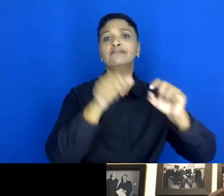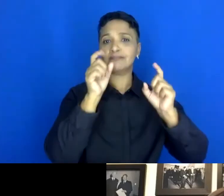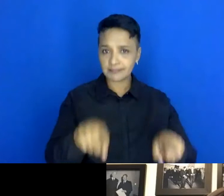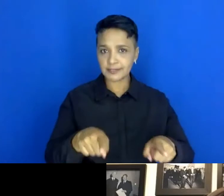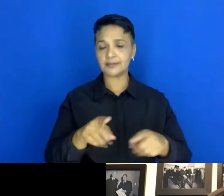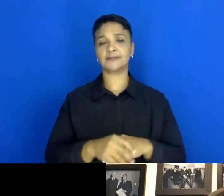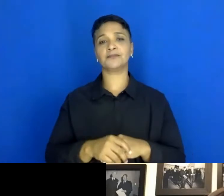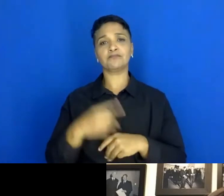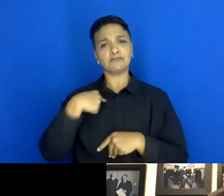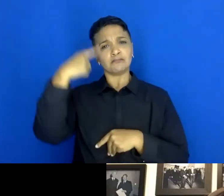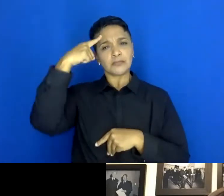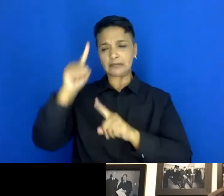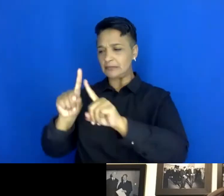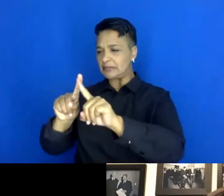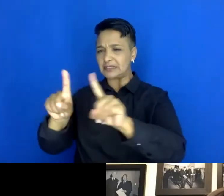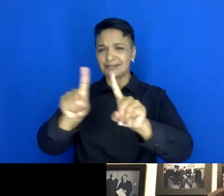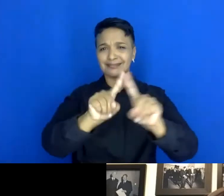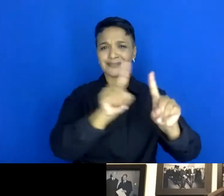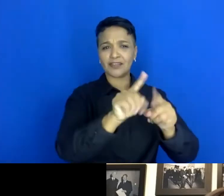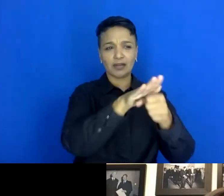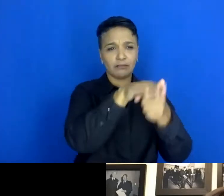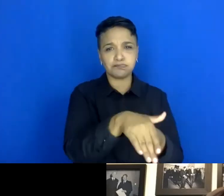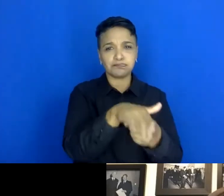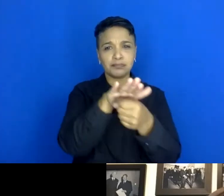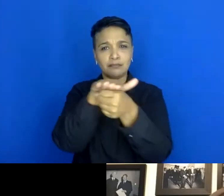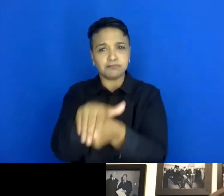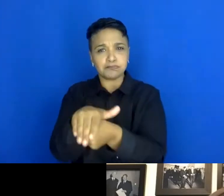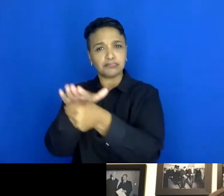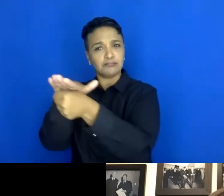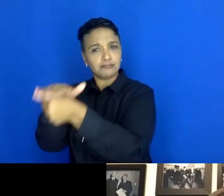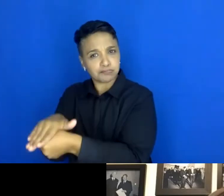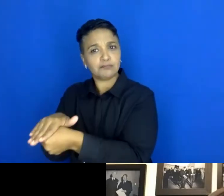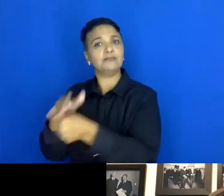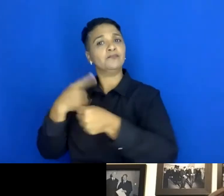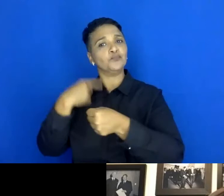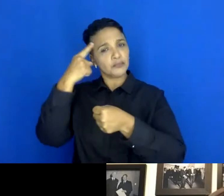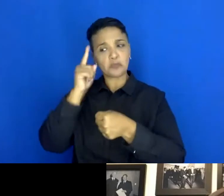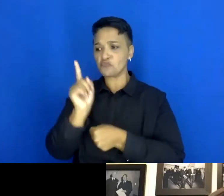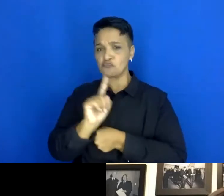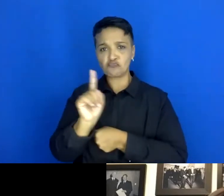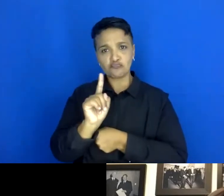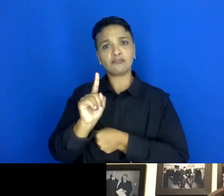and multiple forms of discrimination including ensuring sexual and reproductive health